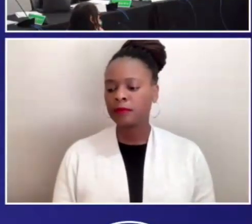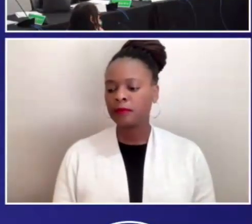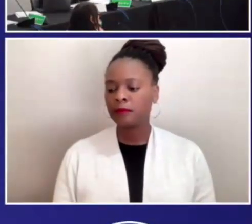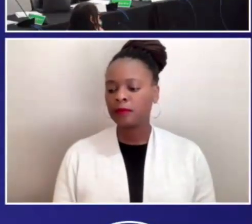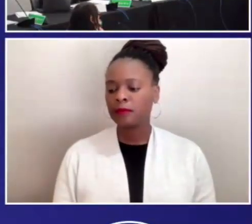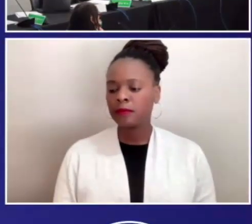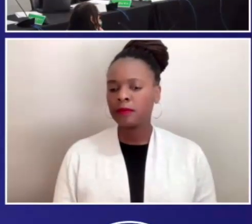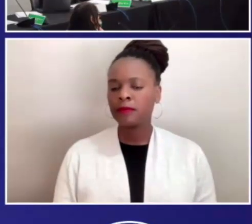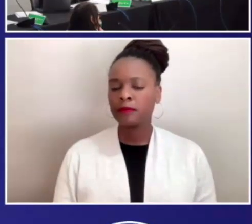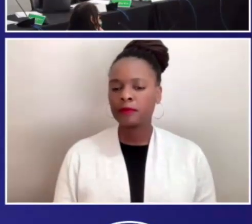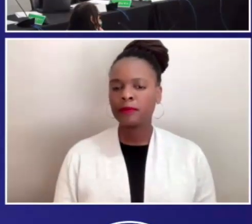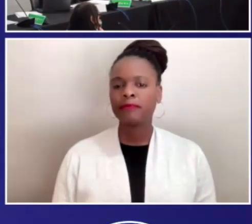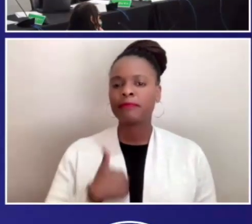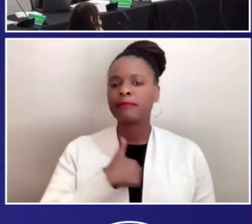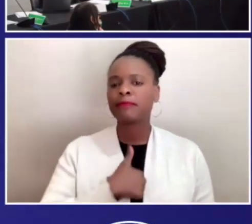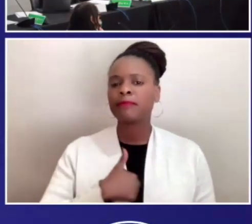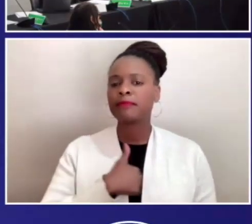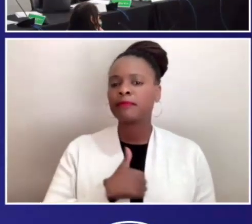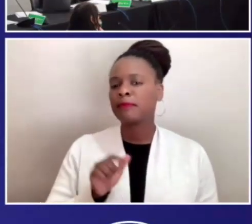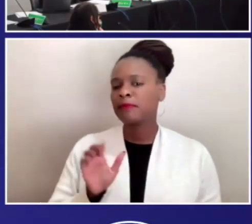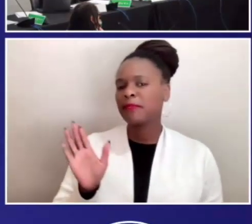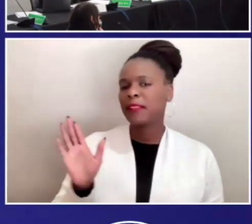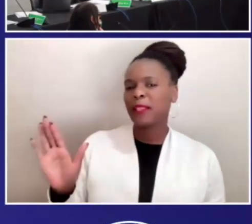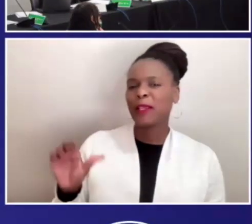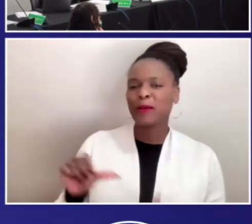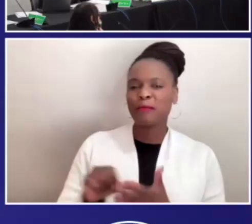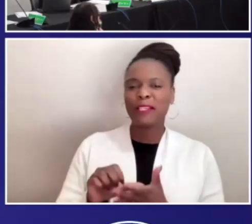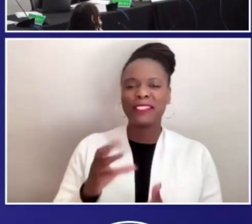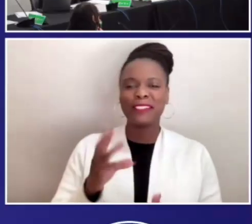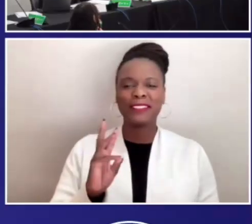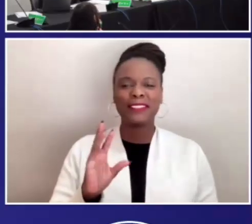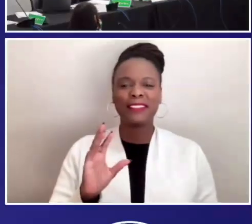Oh, sorry. Their page six -- _MR. HOLT Alex: Yeah. Okay, let me try to find the -- it's --